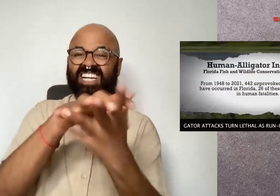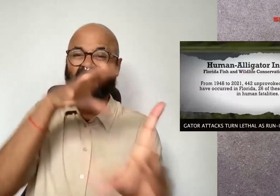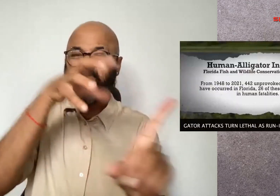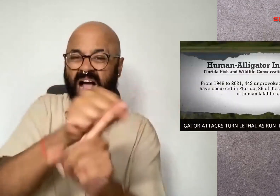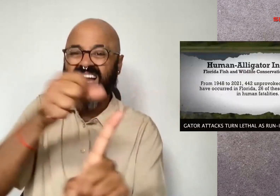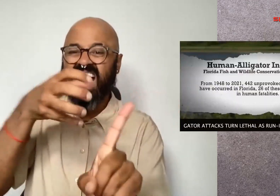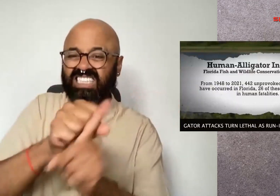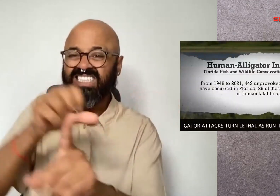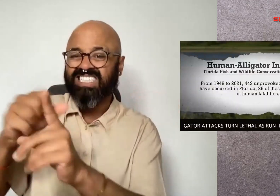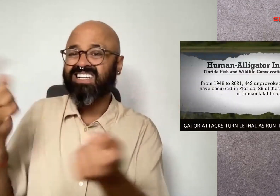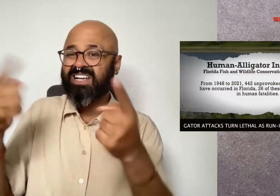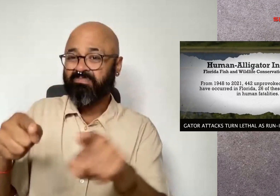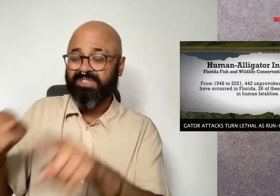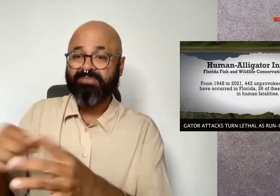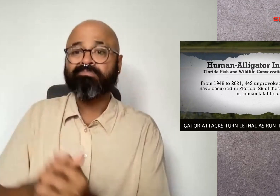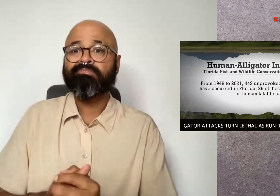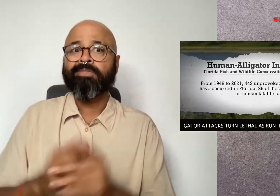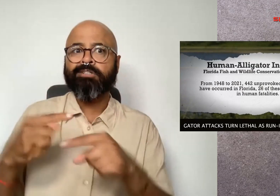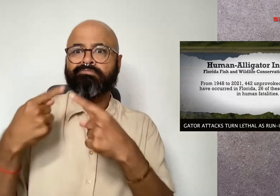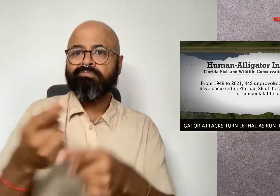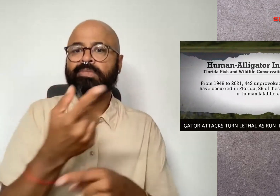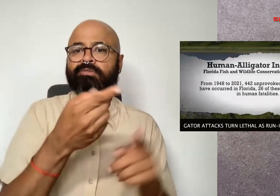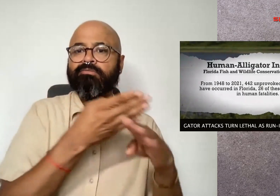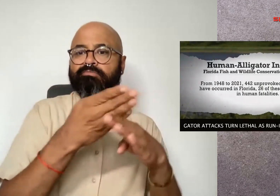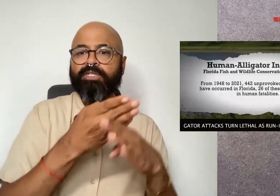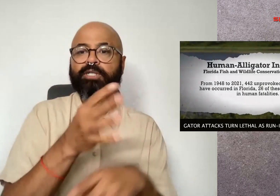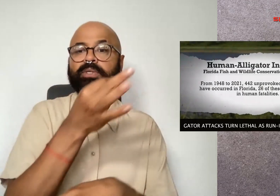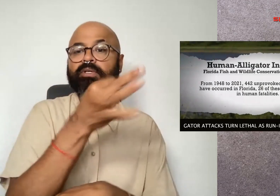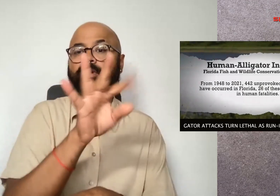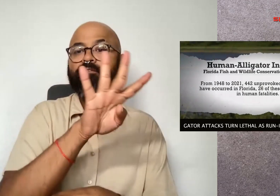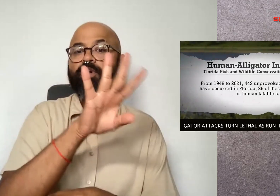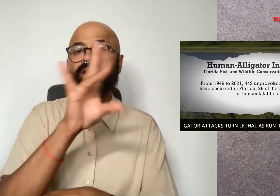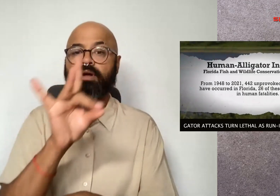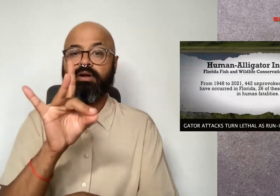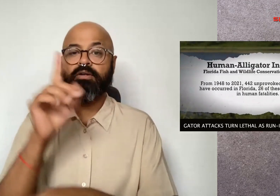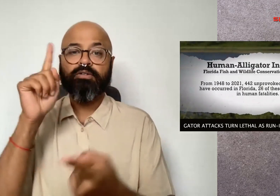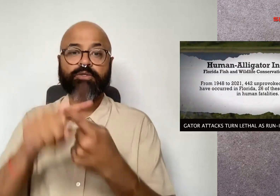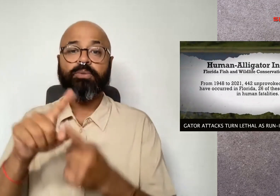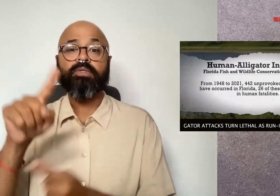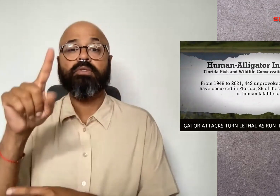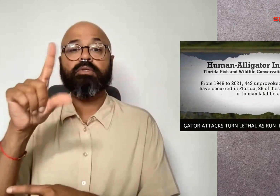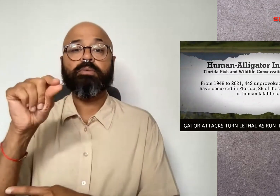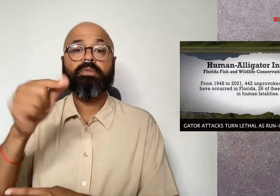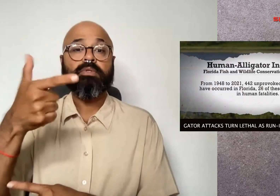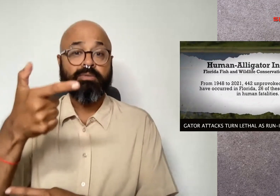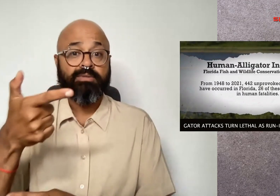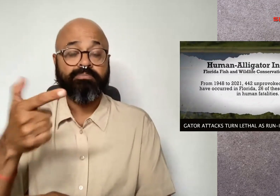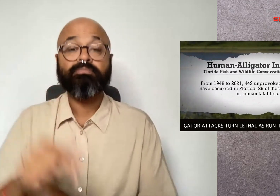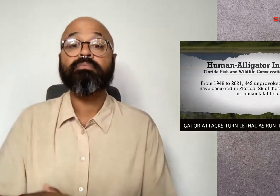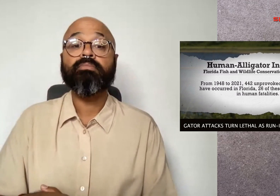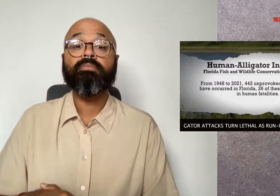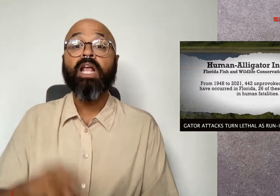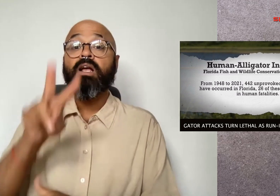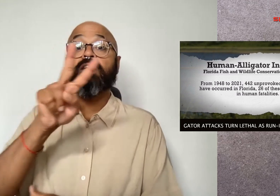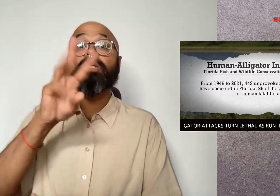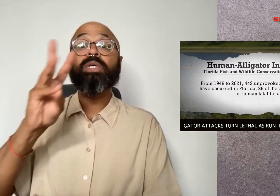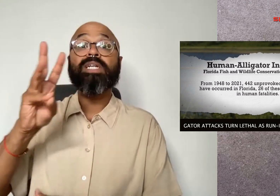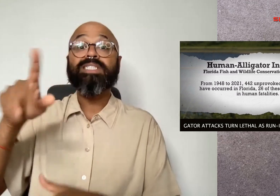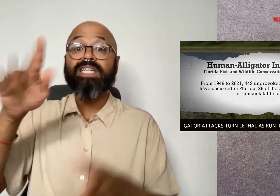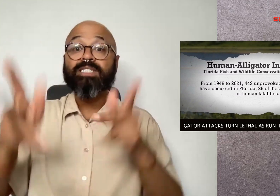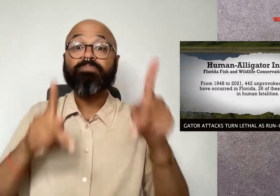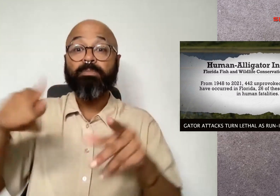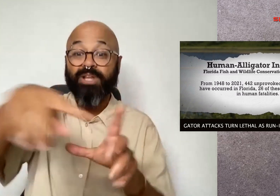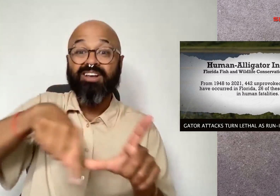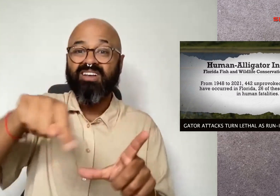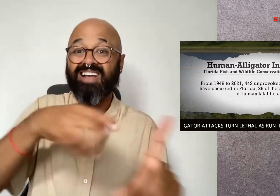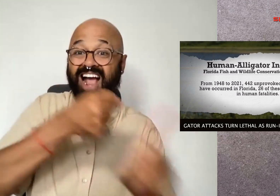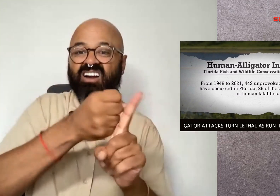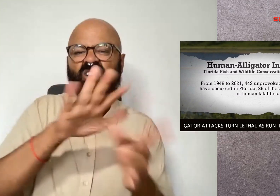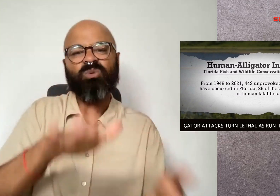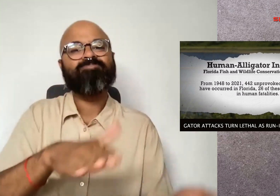gator bite incidents have occurred from 1948 to 2021 twenty-six of those attacks have been